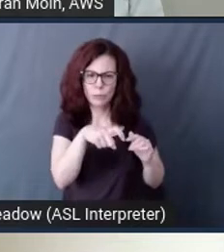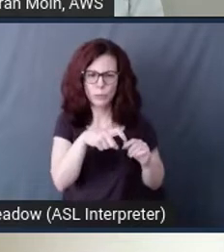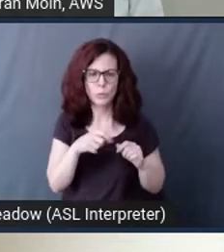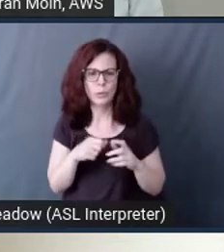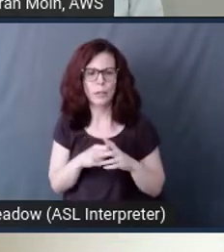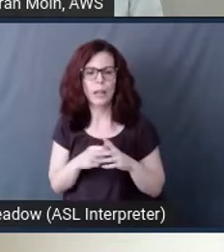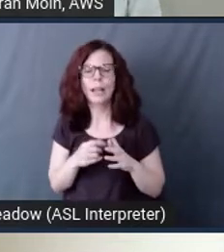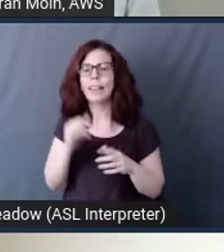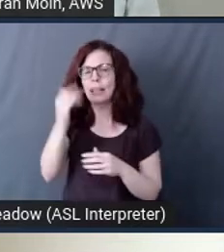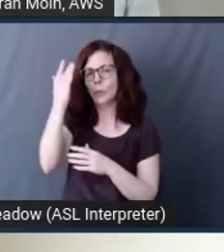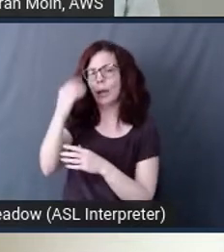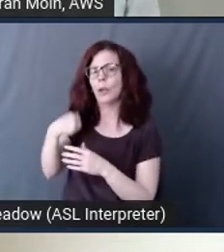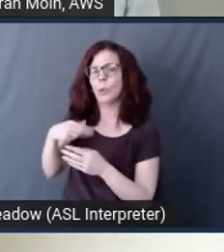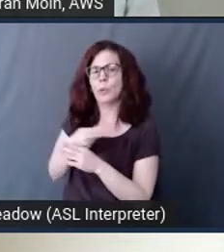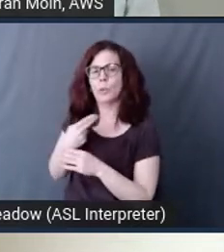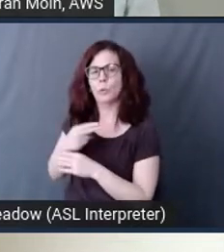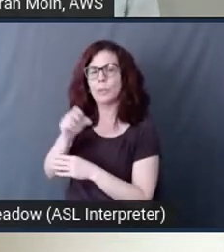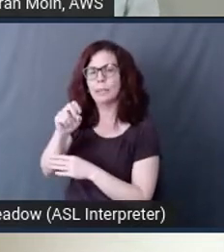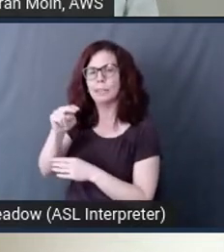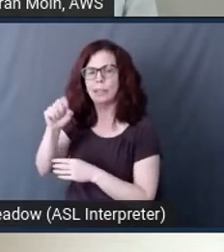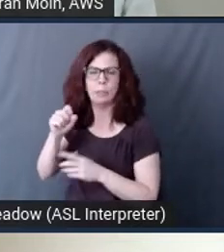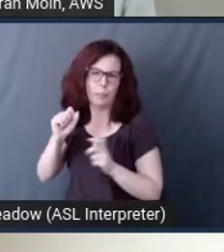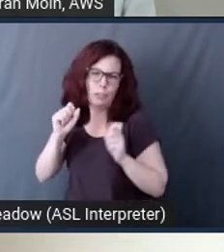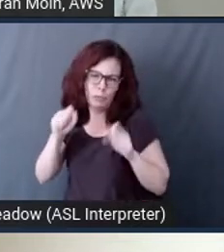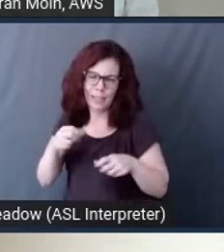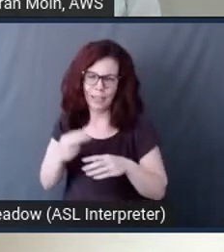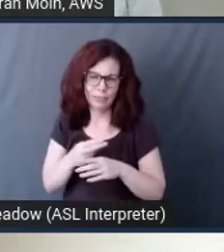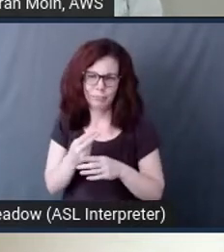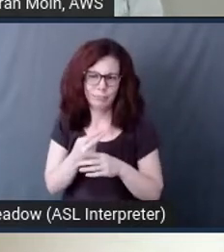That's the reason we use SNS. But it can work absolutely with the SNS.